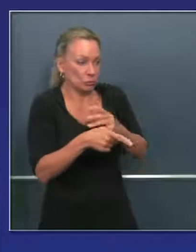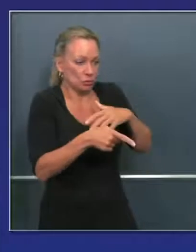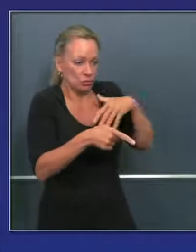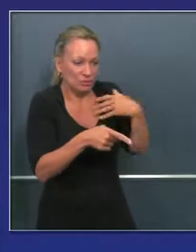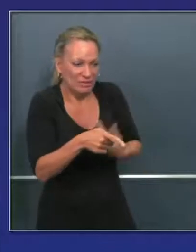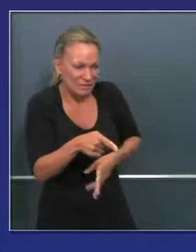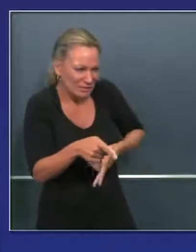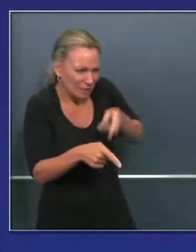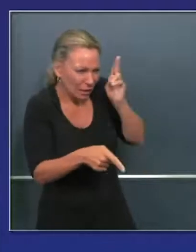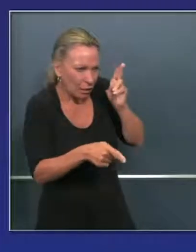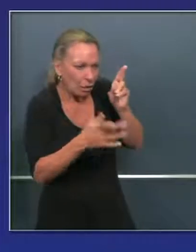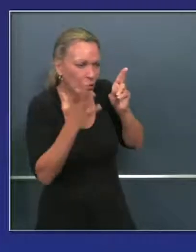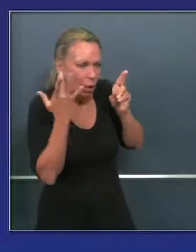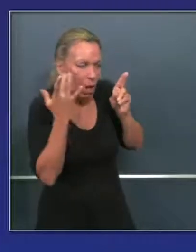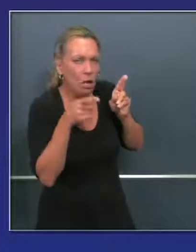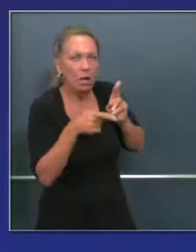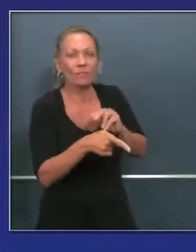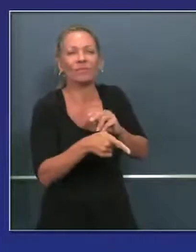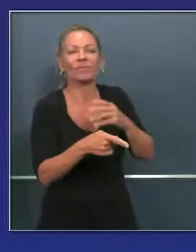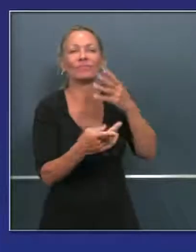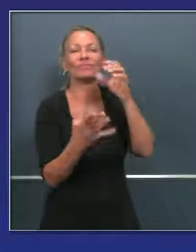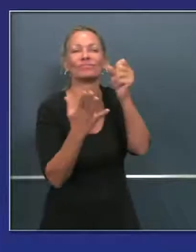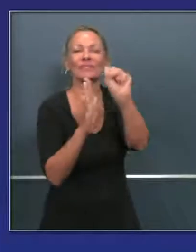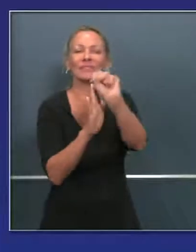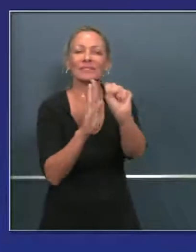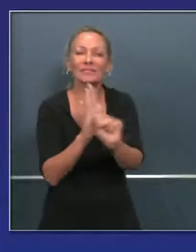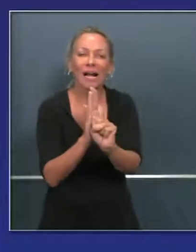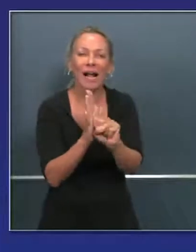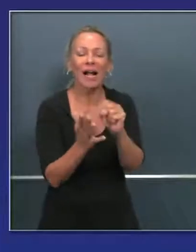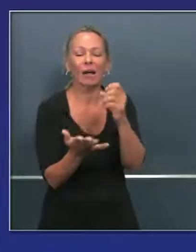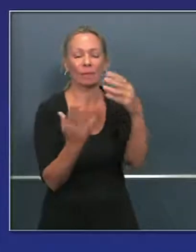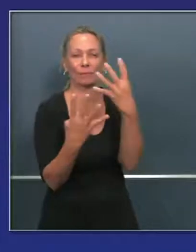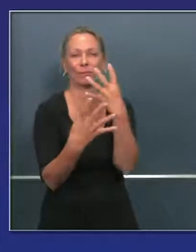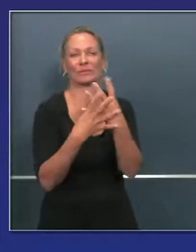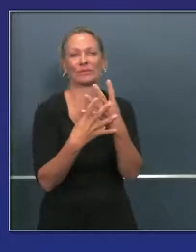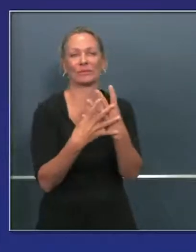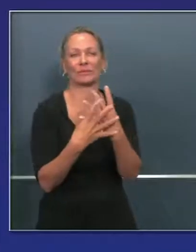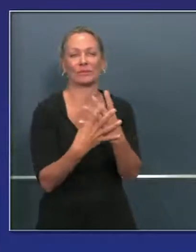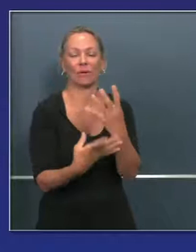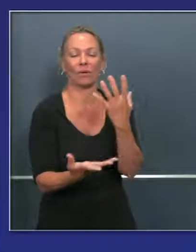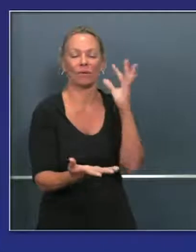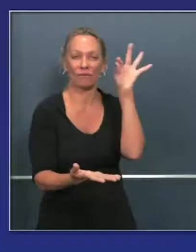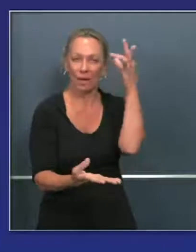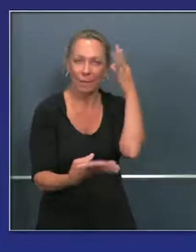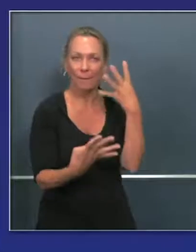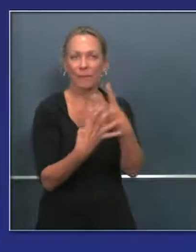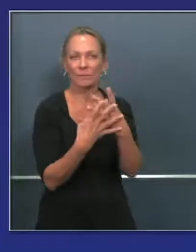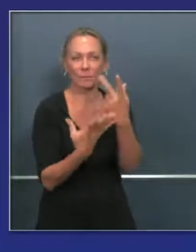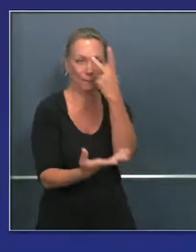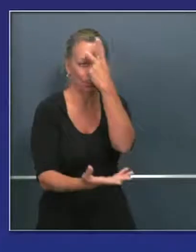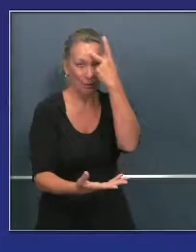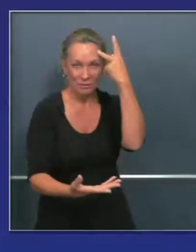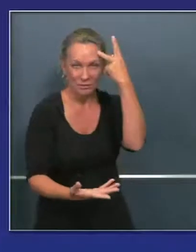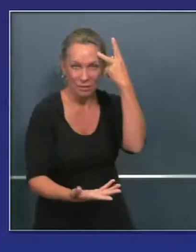in a county others have more generic community spread which is just people mixing and and not